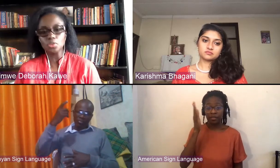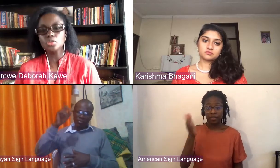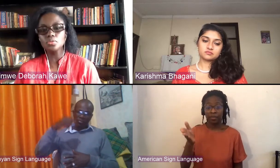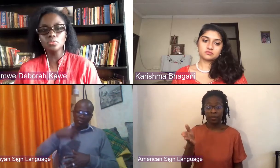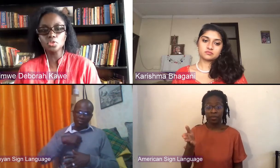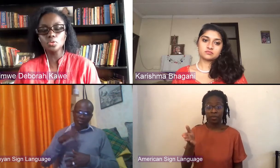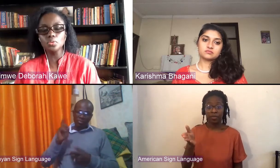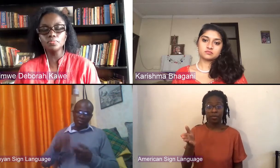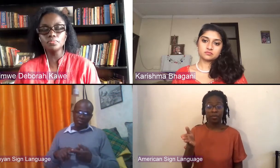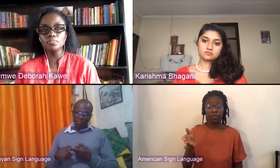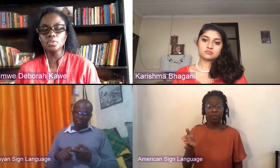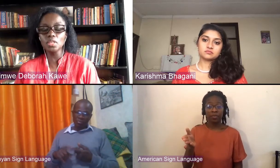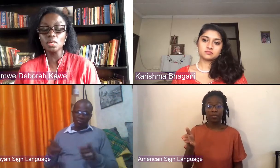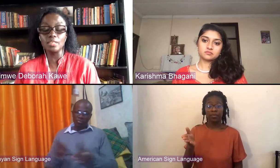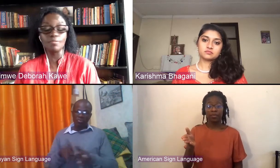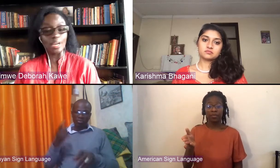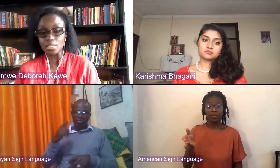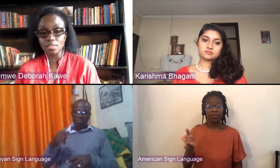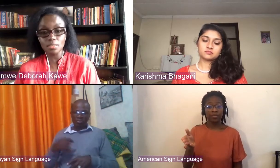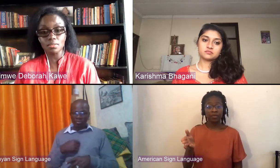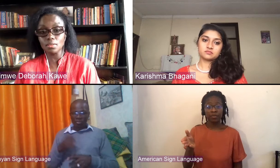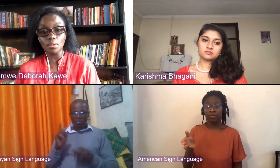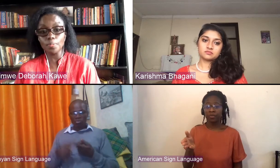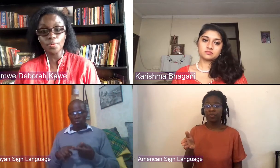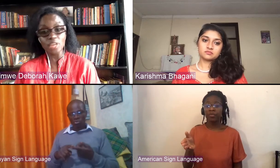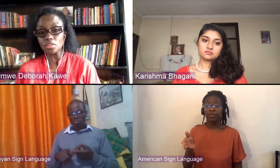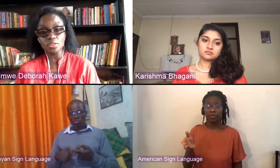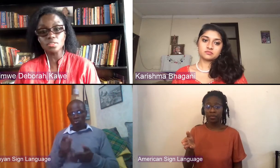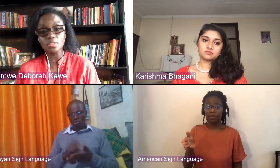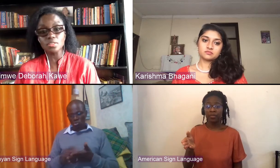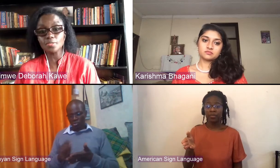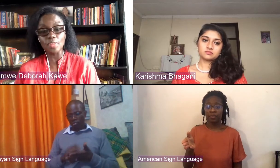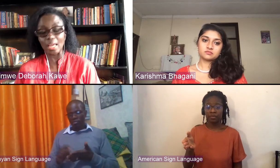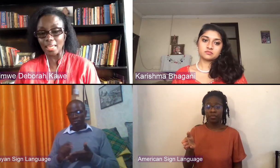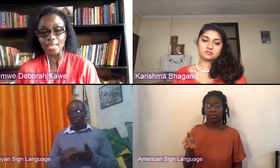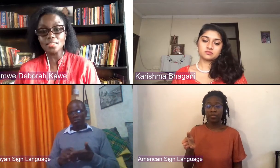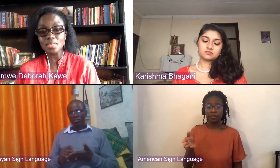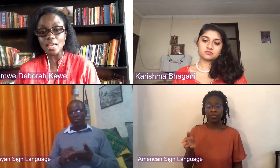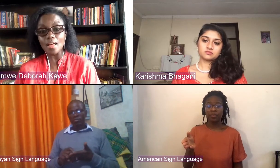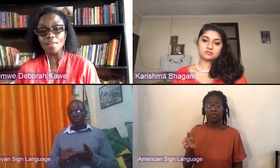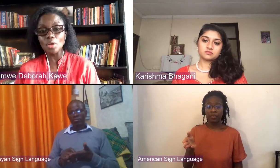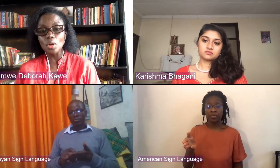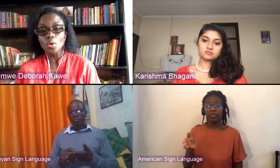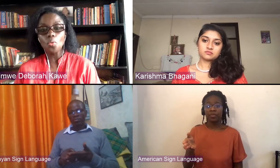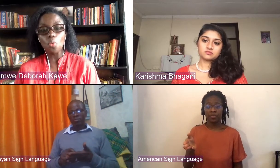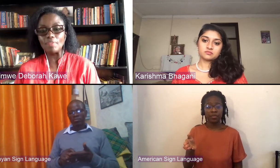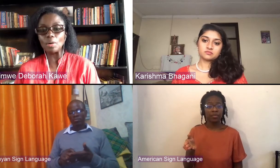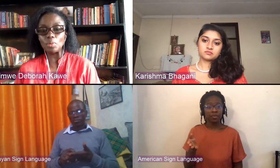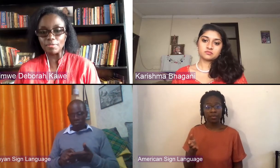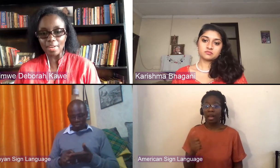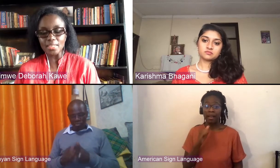to invite productions for the KITF, whoever we invite